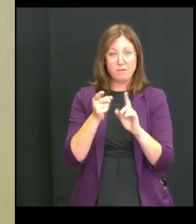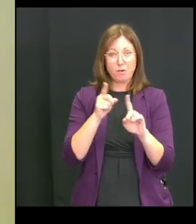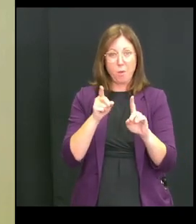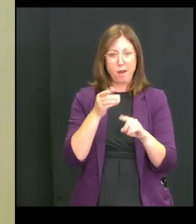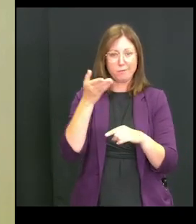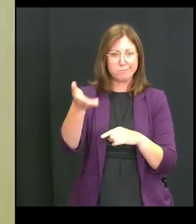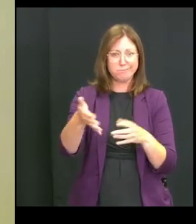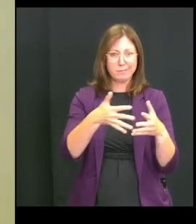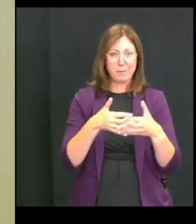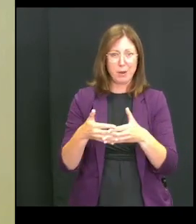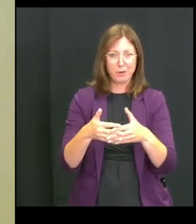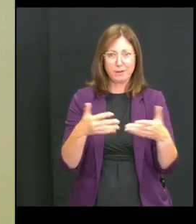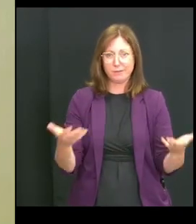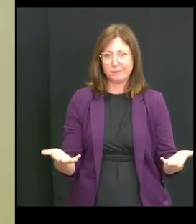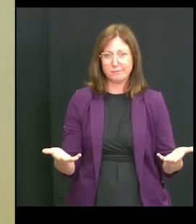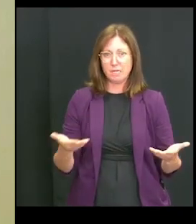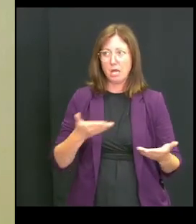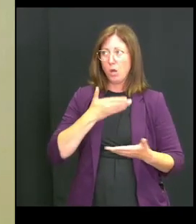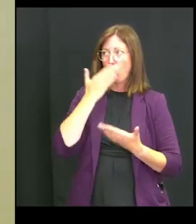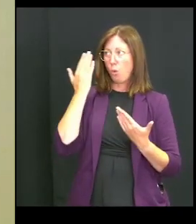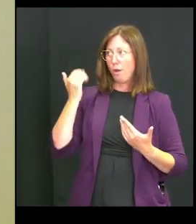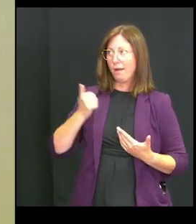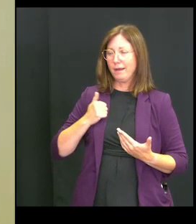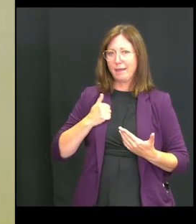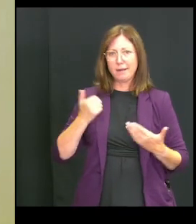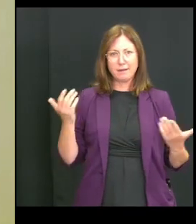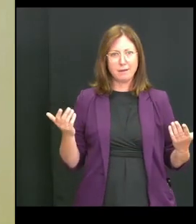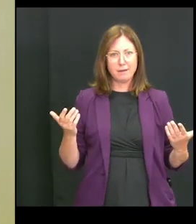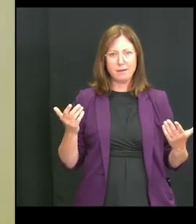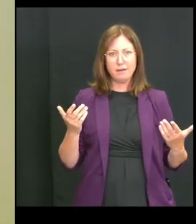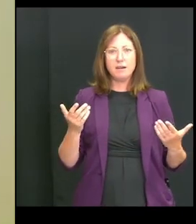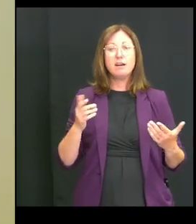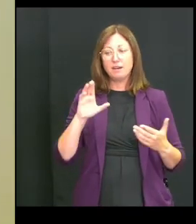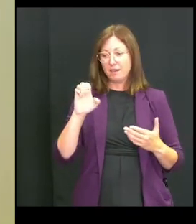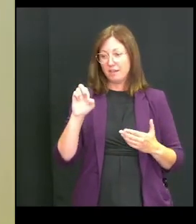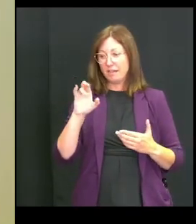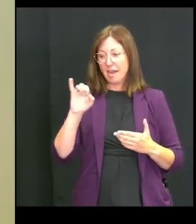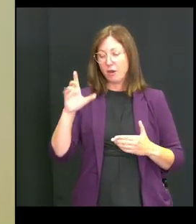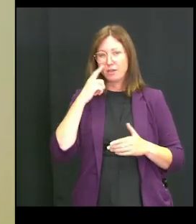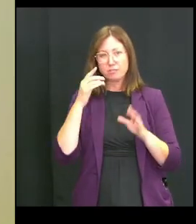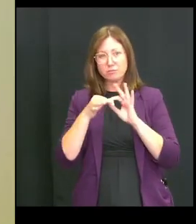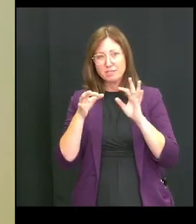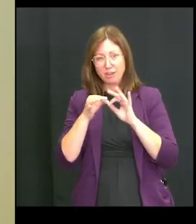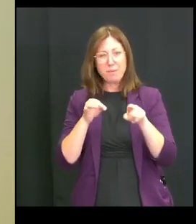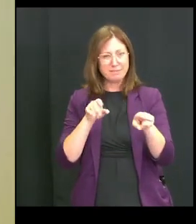And the kinds of dimensions Eric's talking about, I tried to speak to a lot of those,